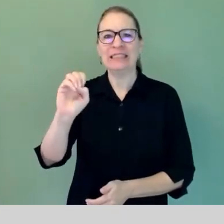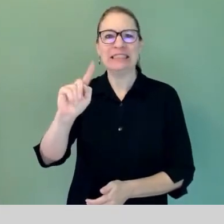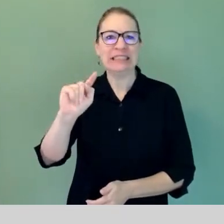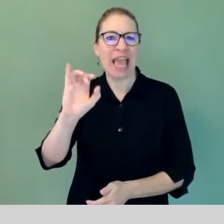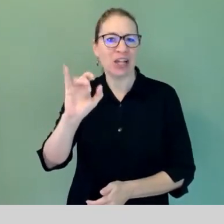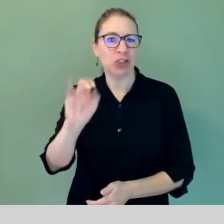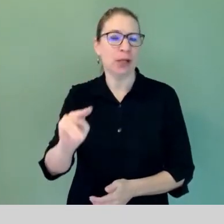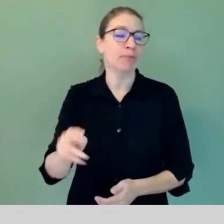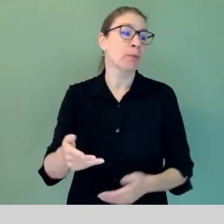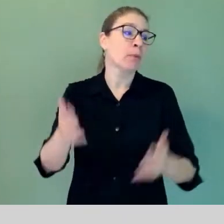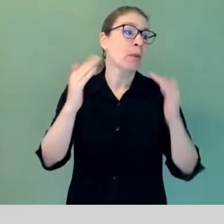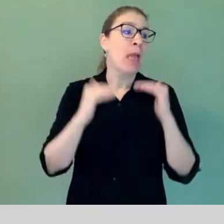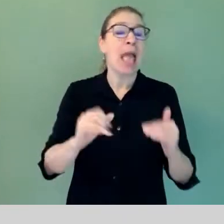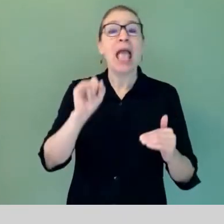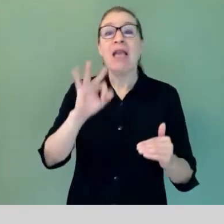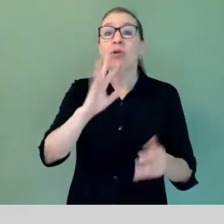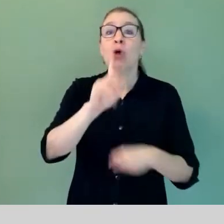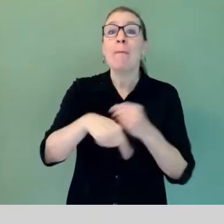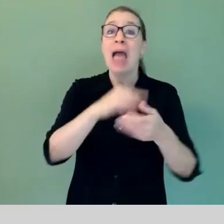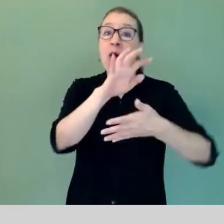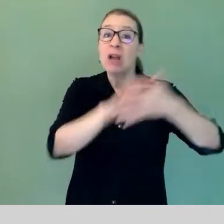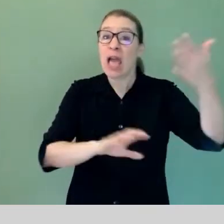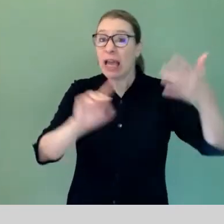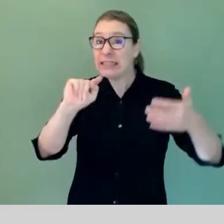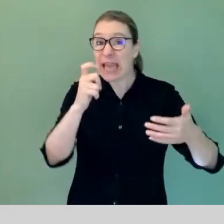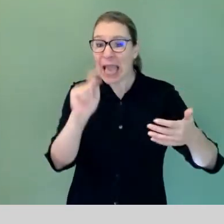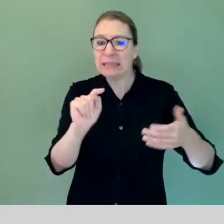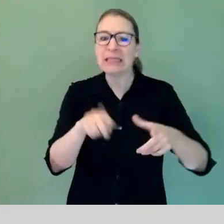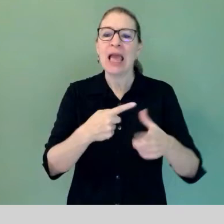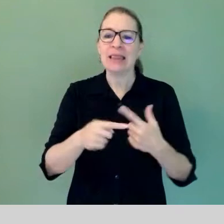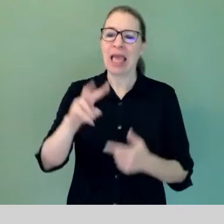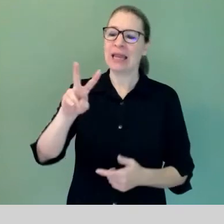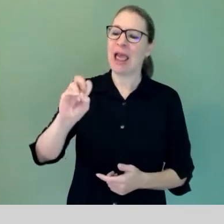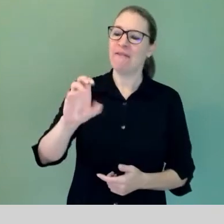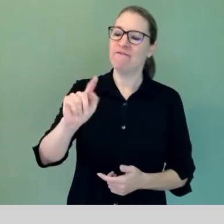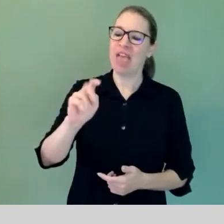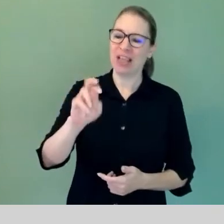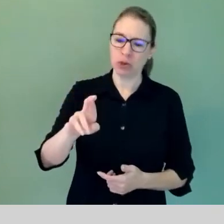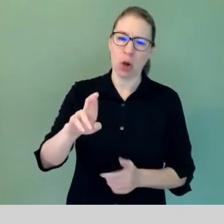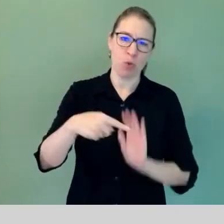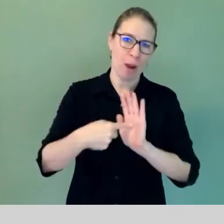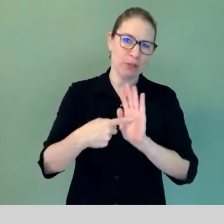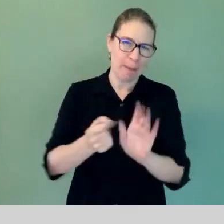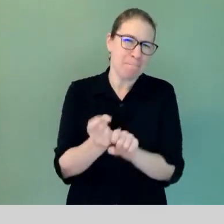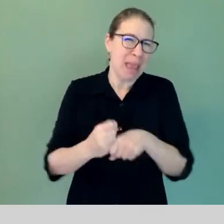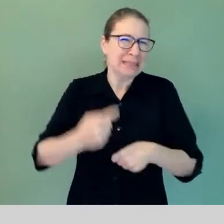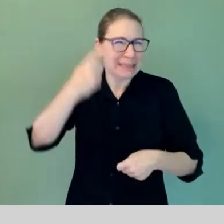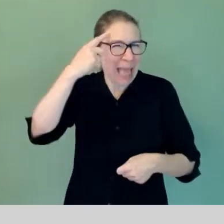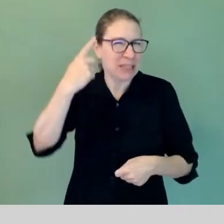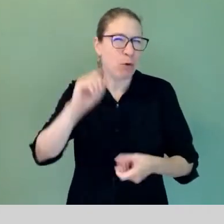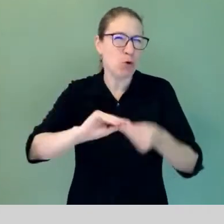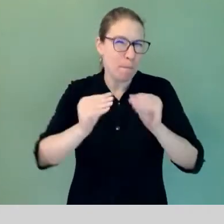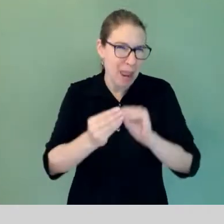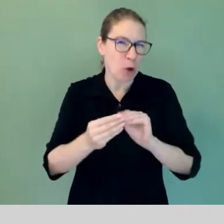For text, something like a word vector representation is something that makes sense, to numerically represent text.